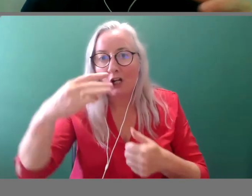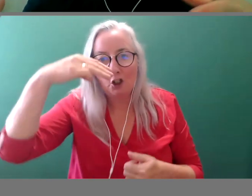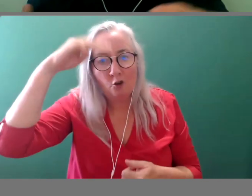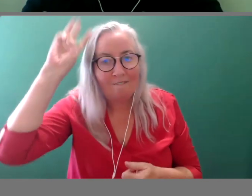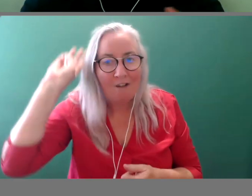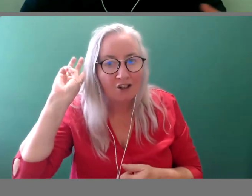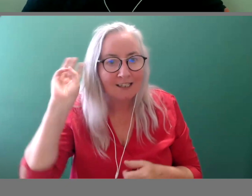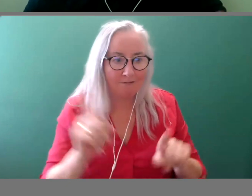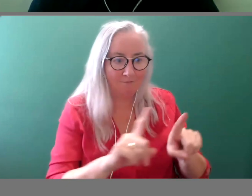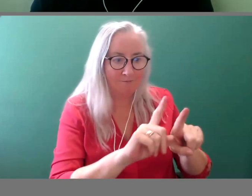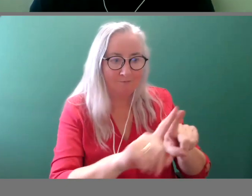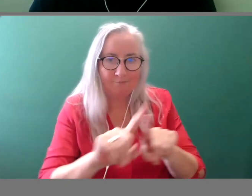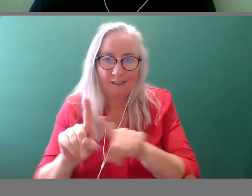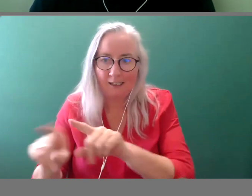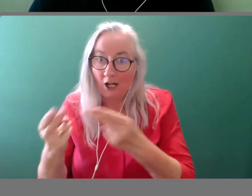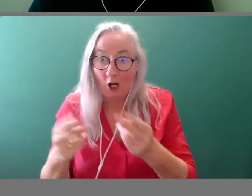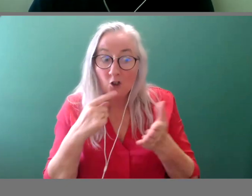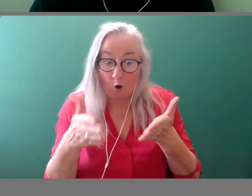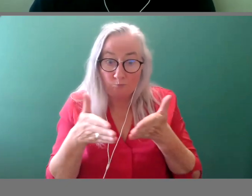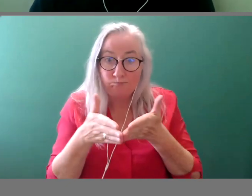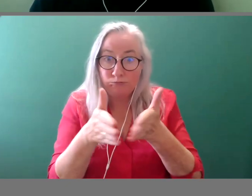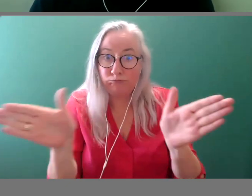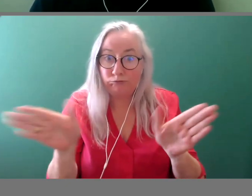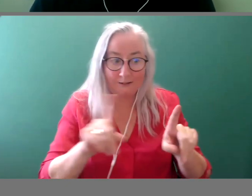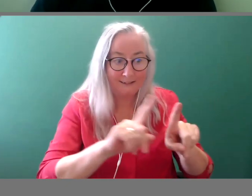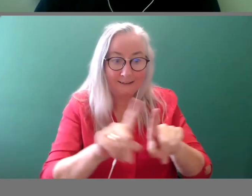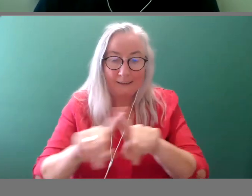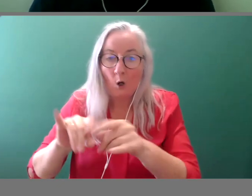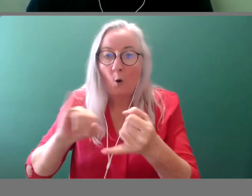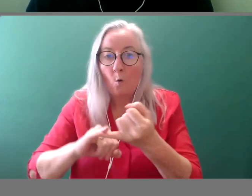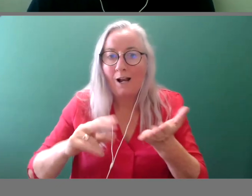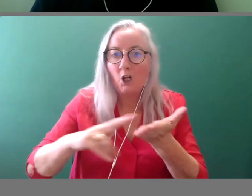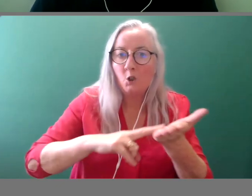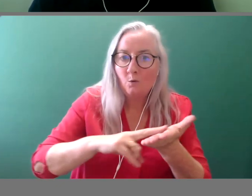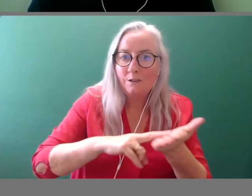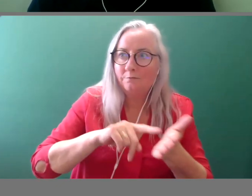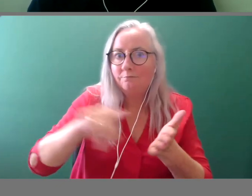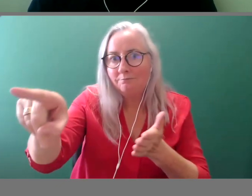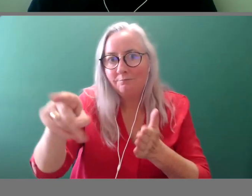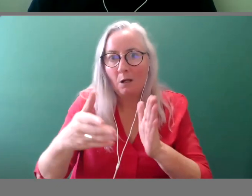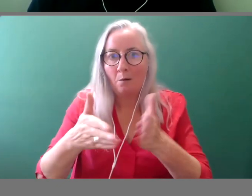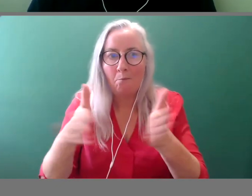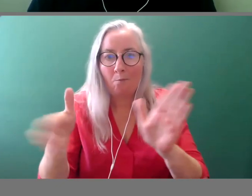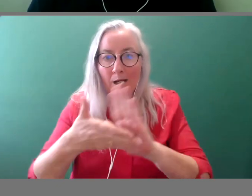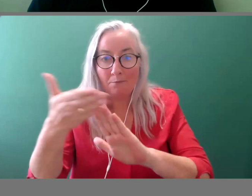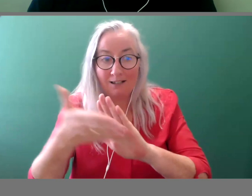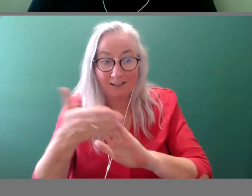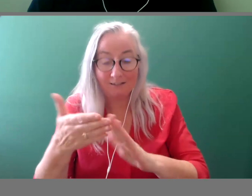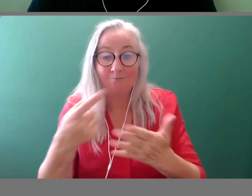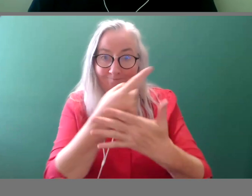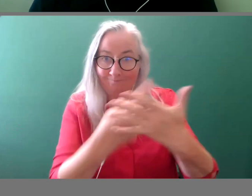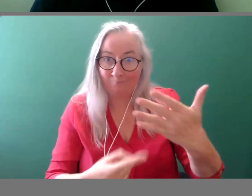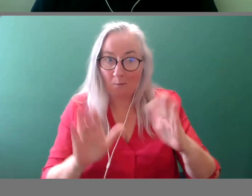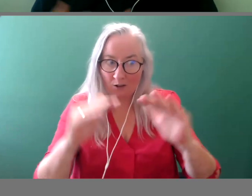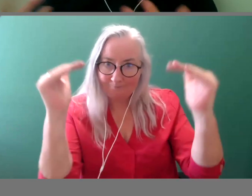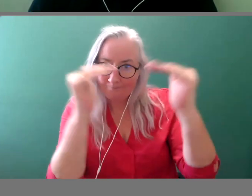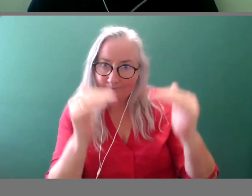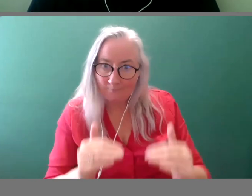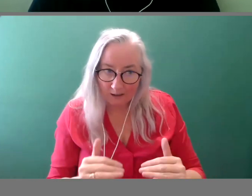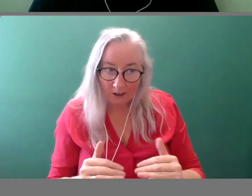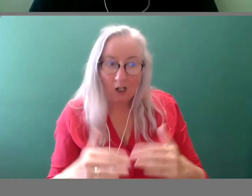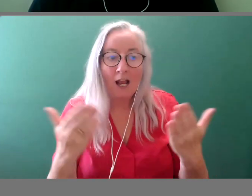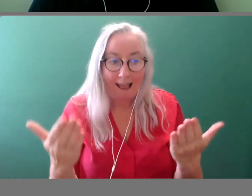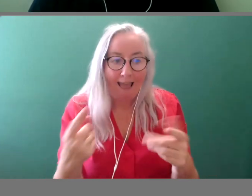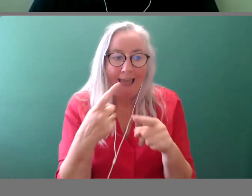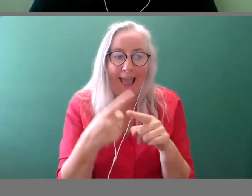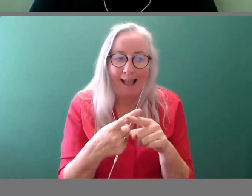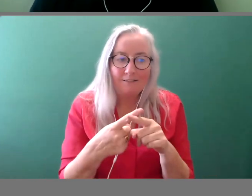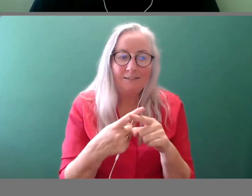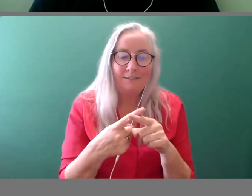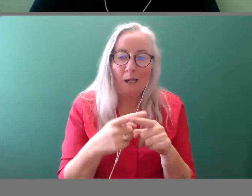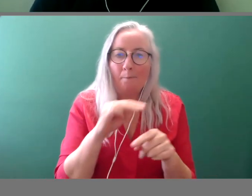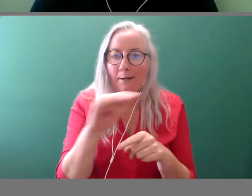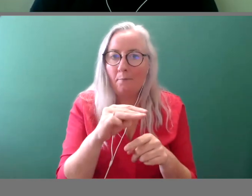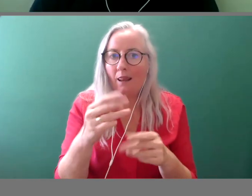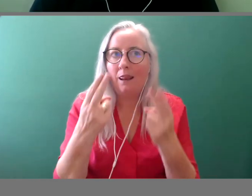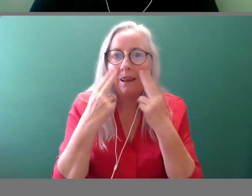so a big range of user and user needs. The obstacles that people can experience, few of them